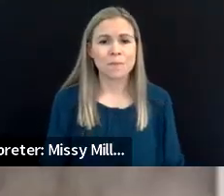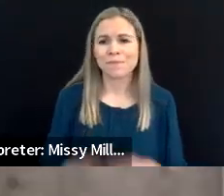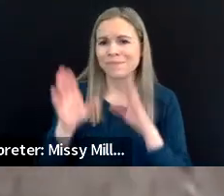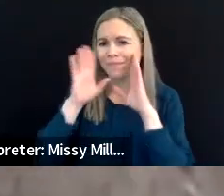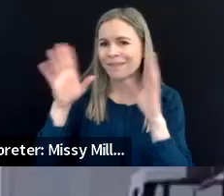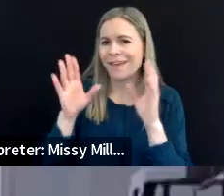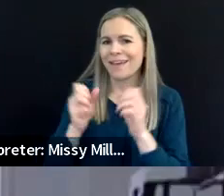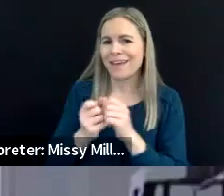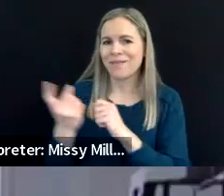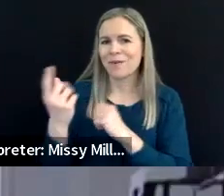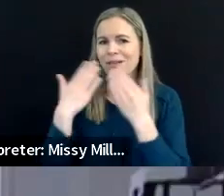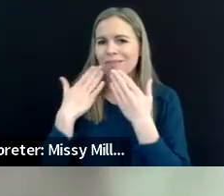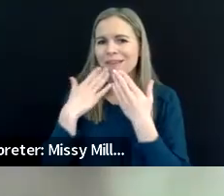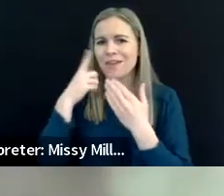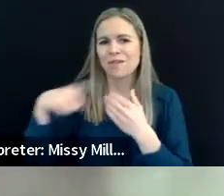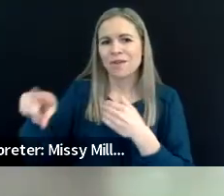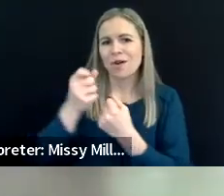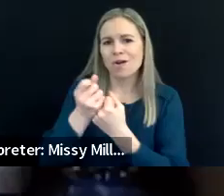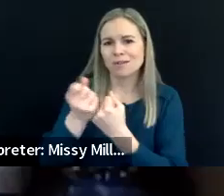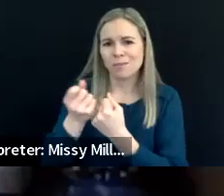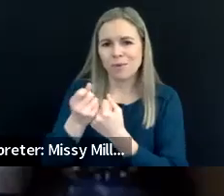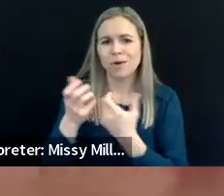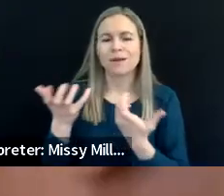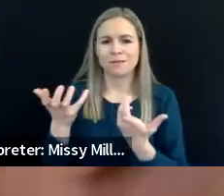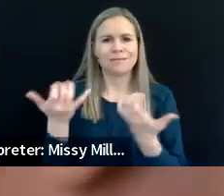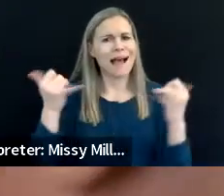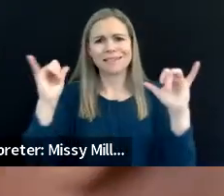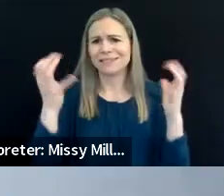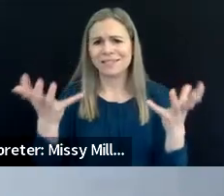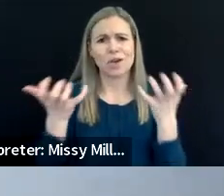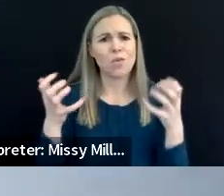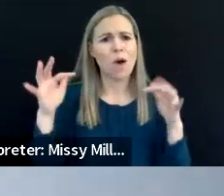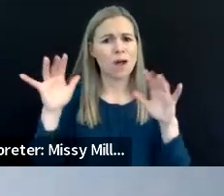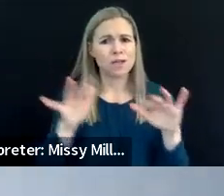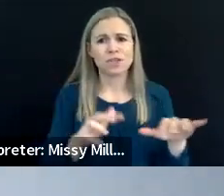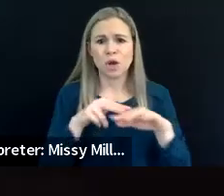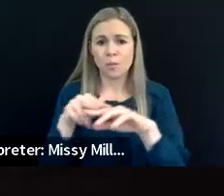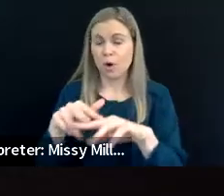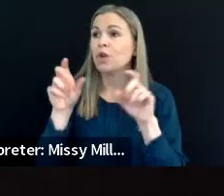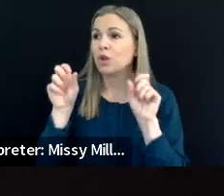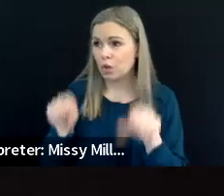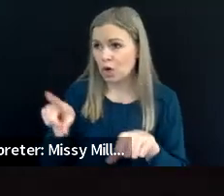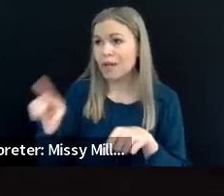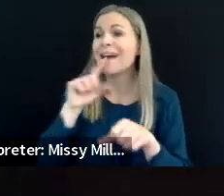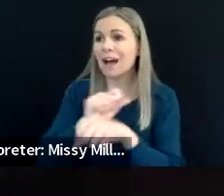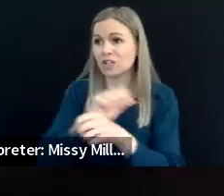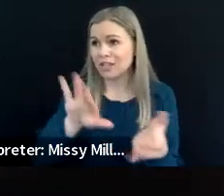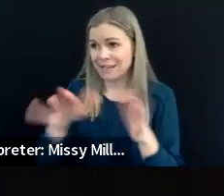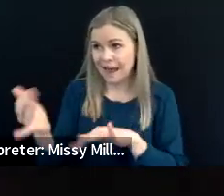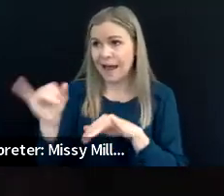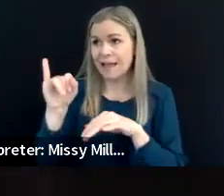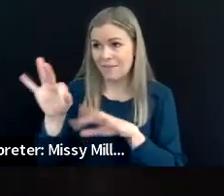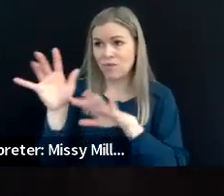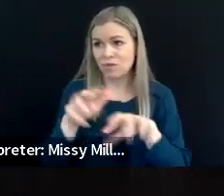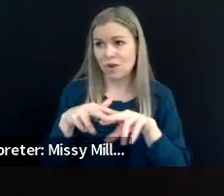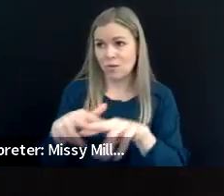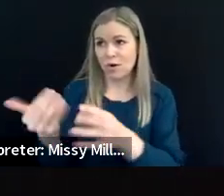We look at it as a risk.